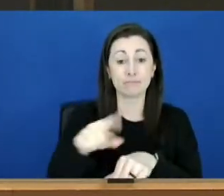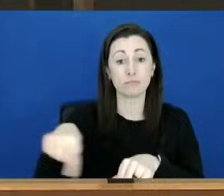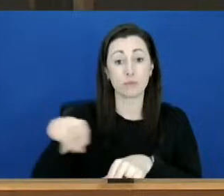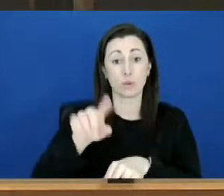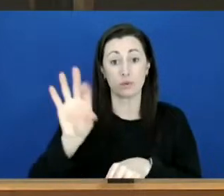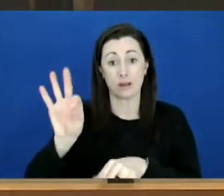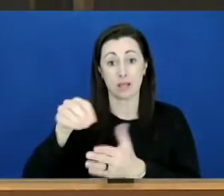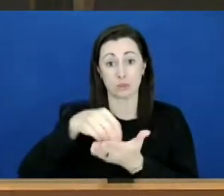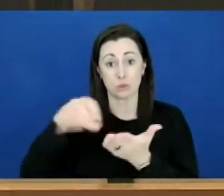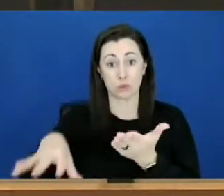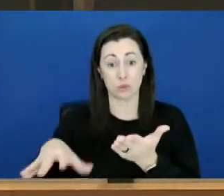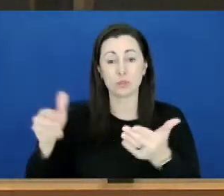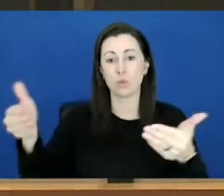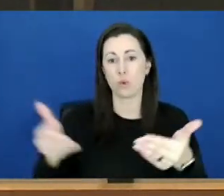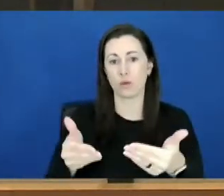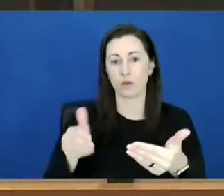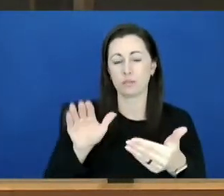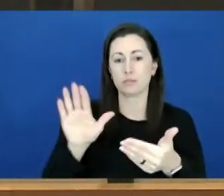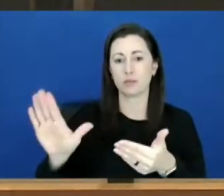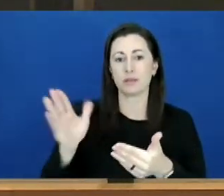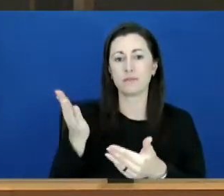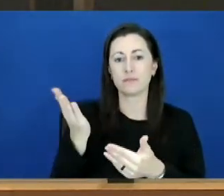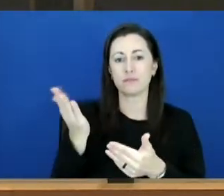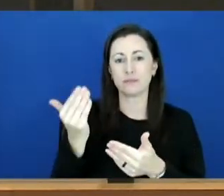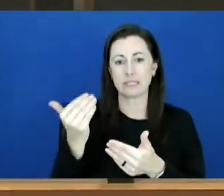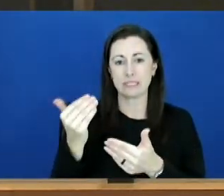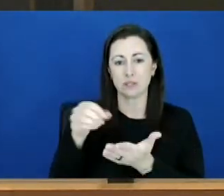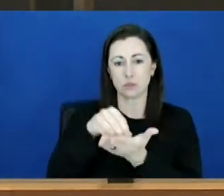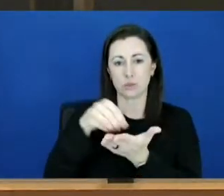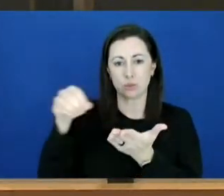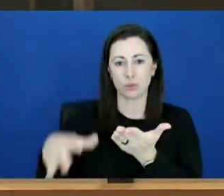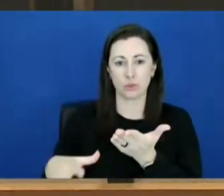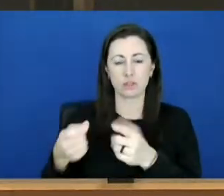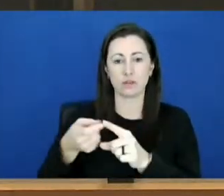WELCOMED HERE TODAY.